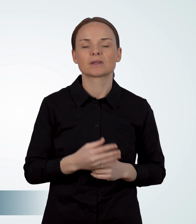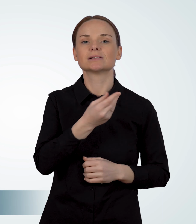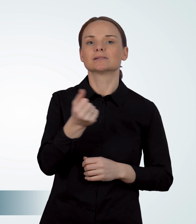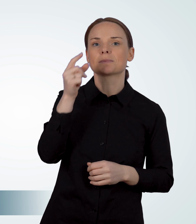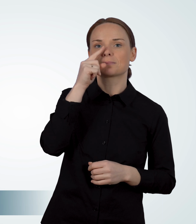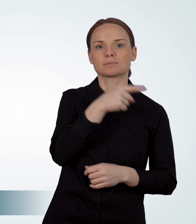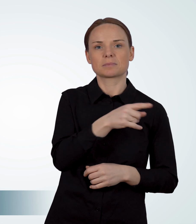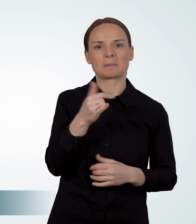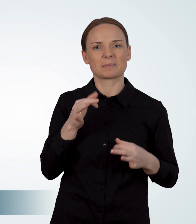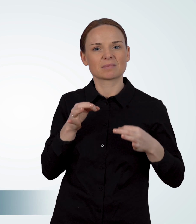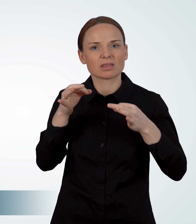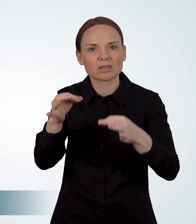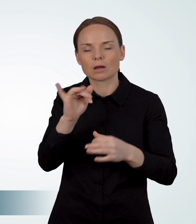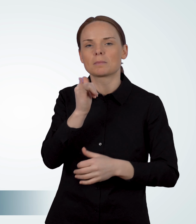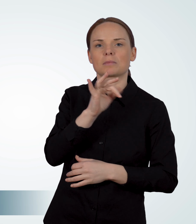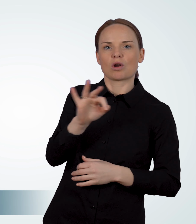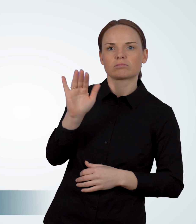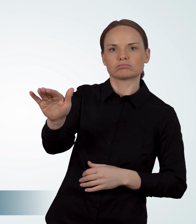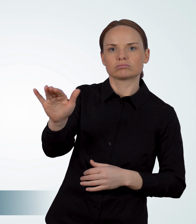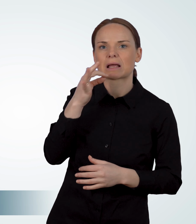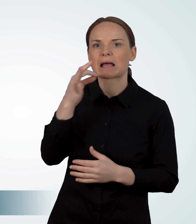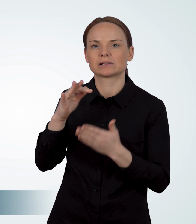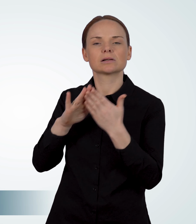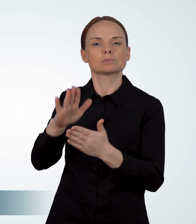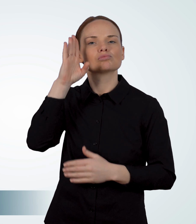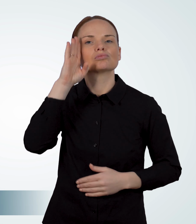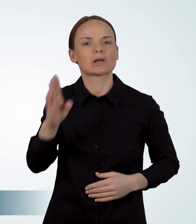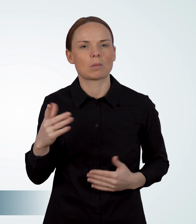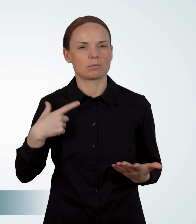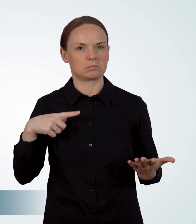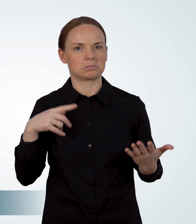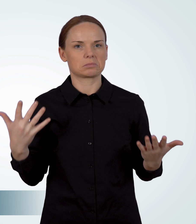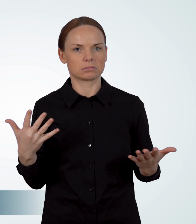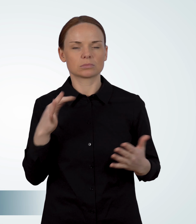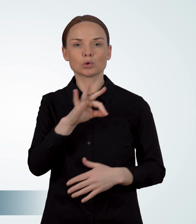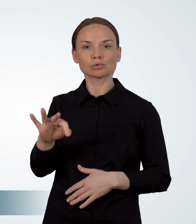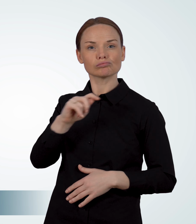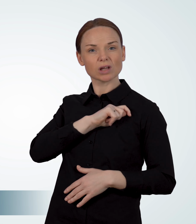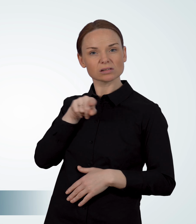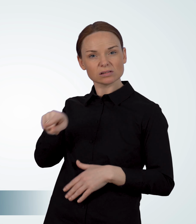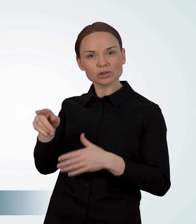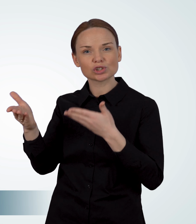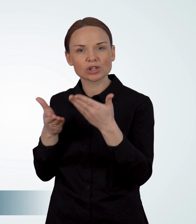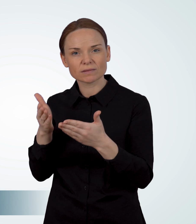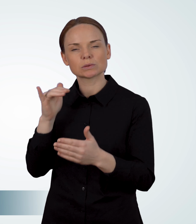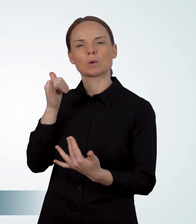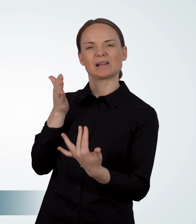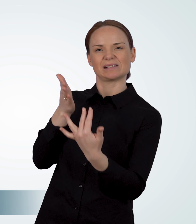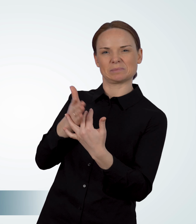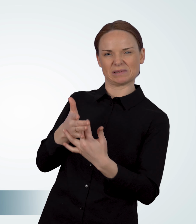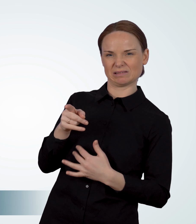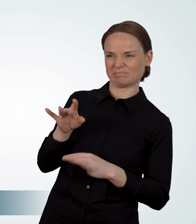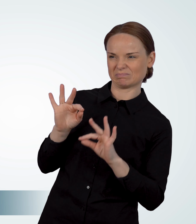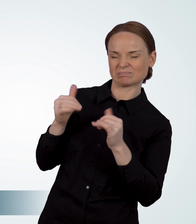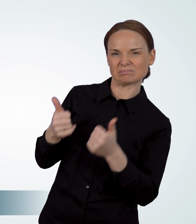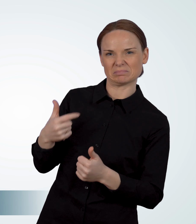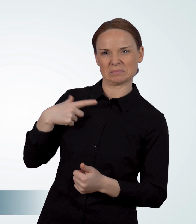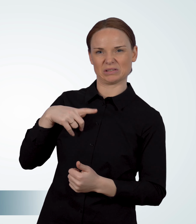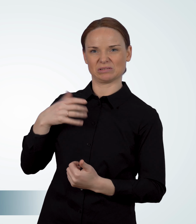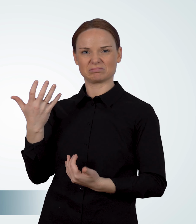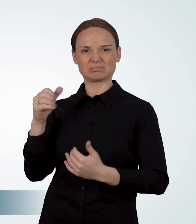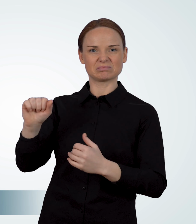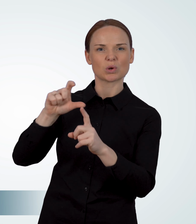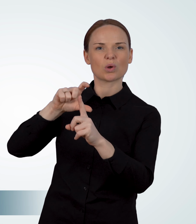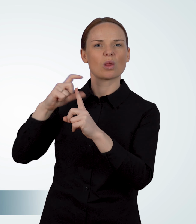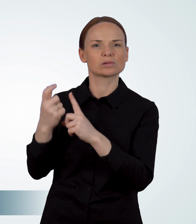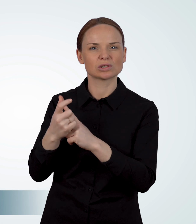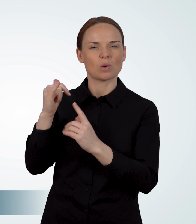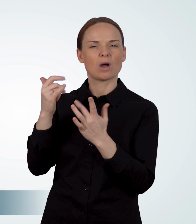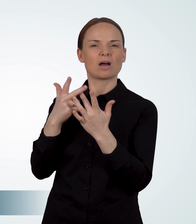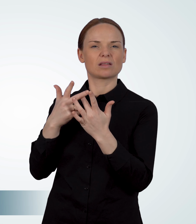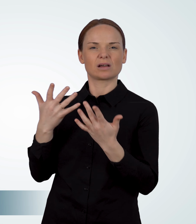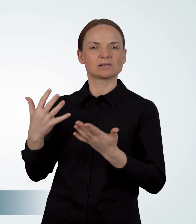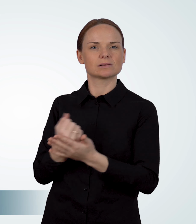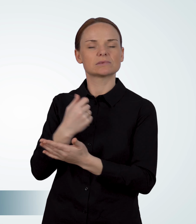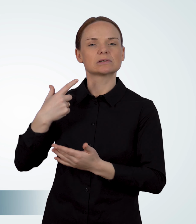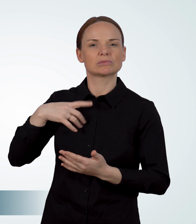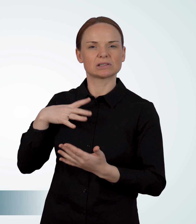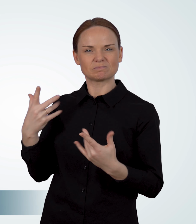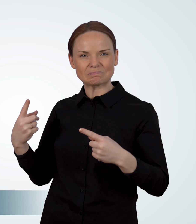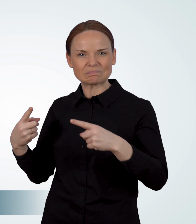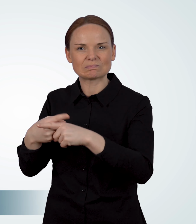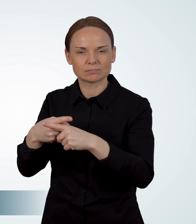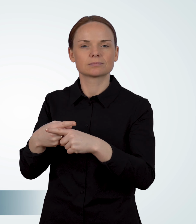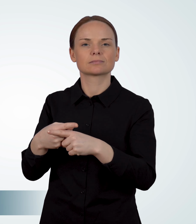People may delay asking for help because of a lack of trust in services, accessibility or due to cultural or other safety issues.